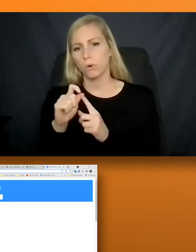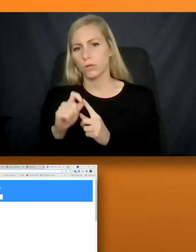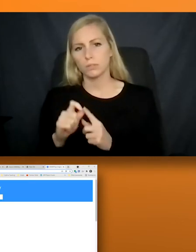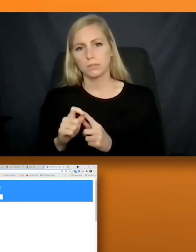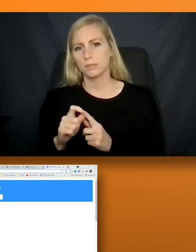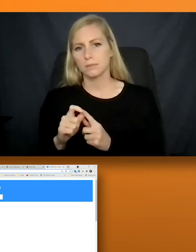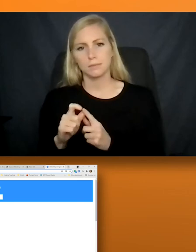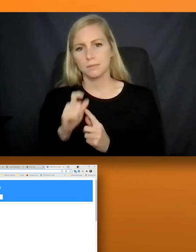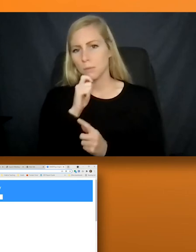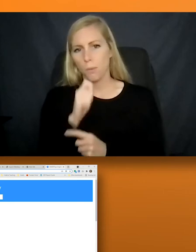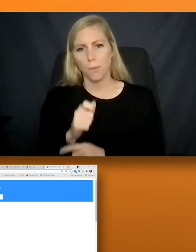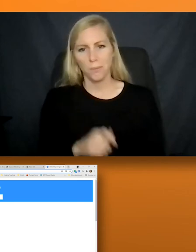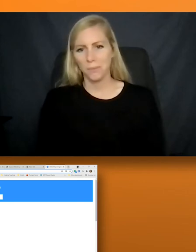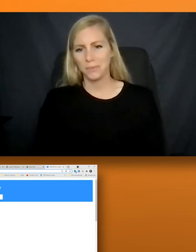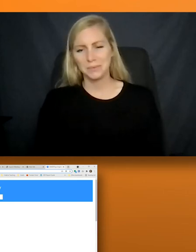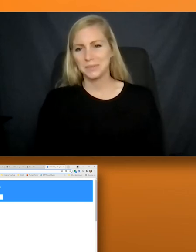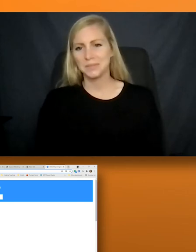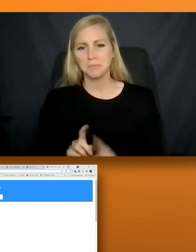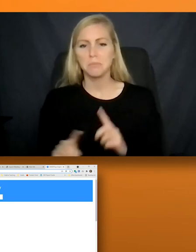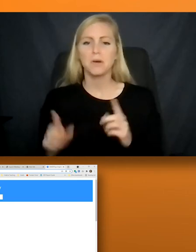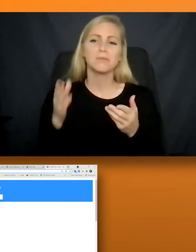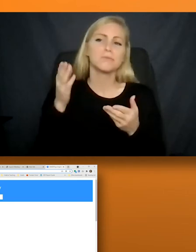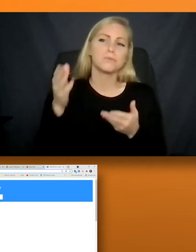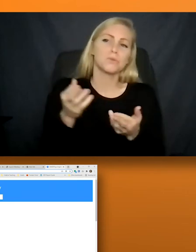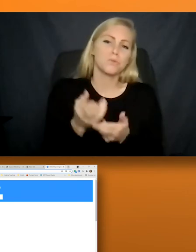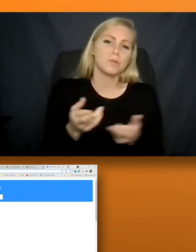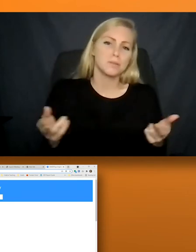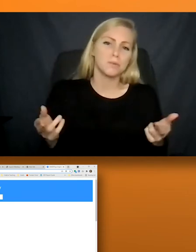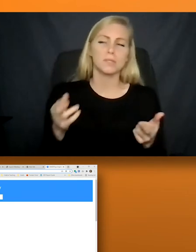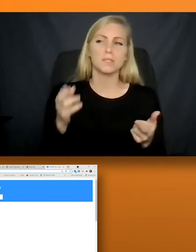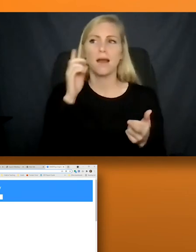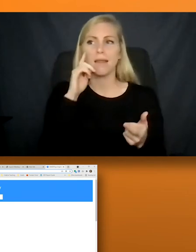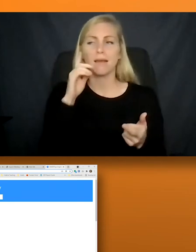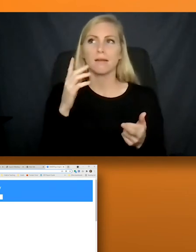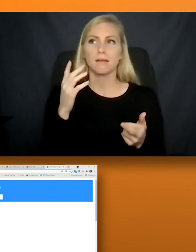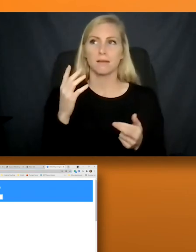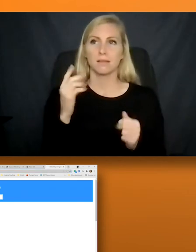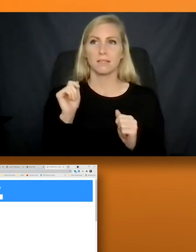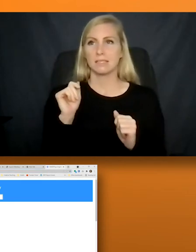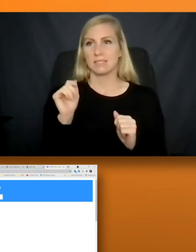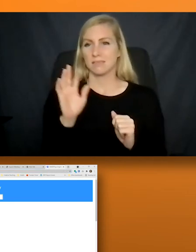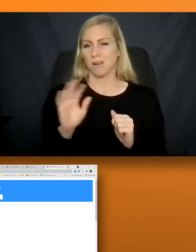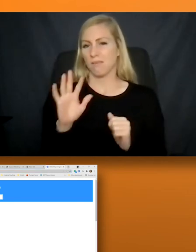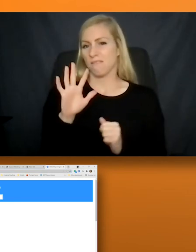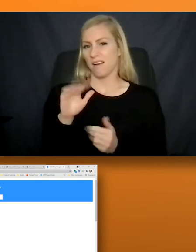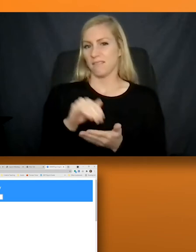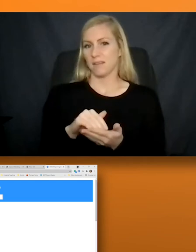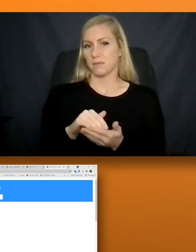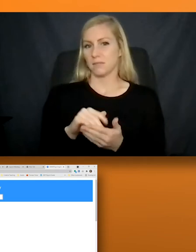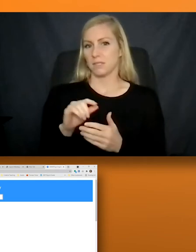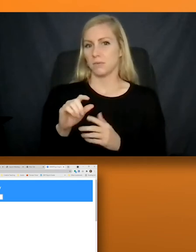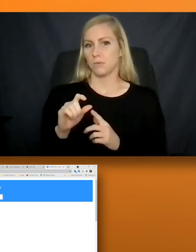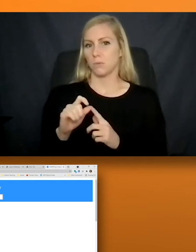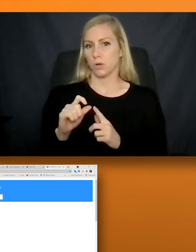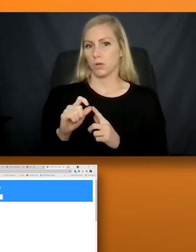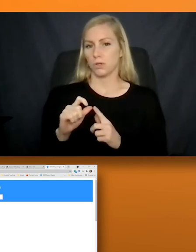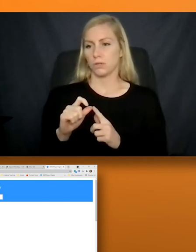that you have in your classes, but it's just a resource. I think it has, last I heard, it has around 5,000 words.